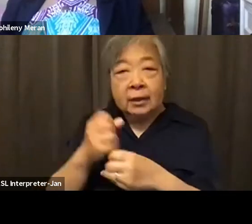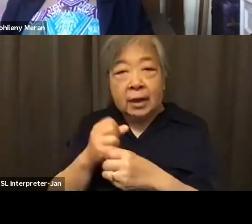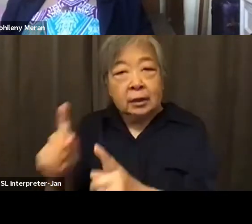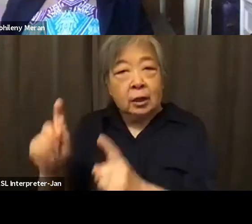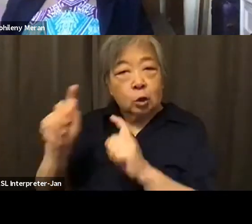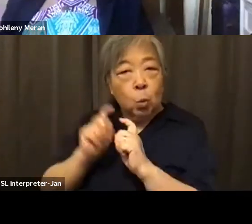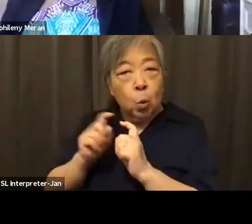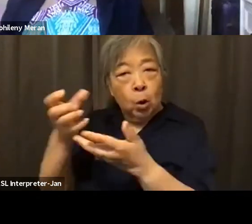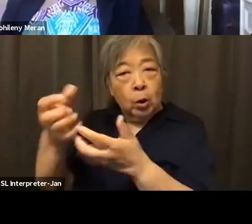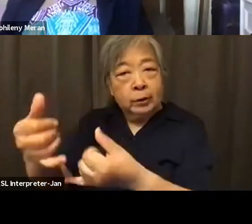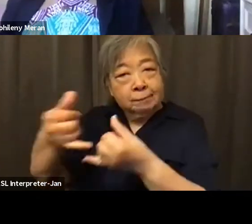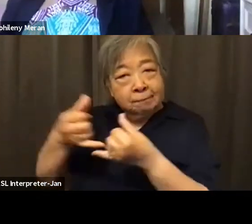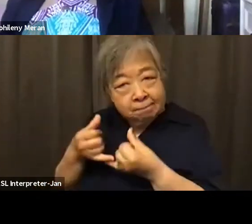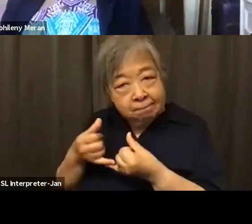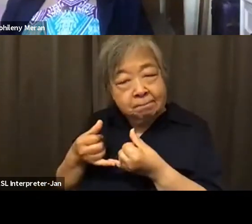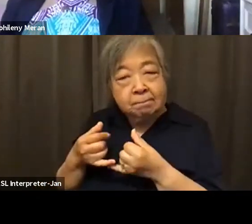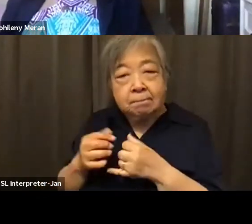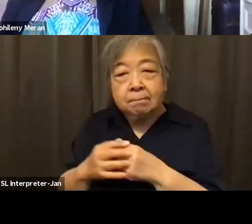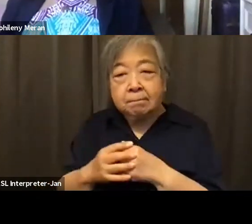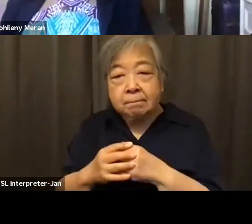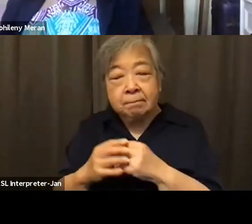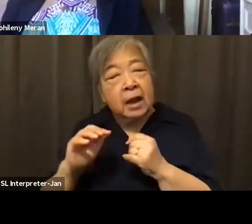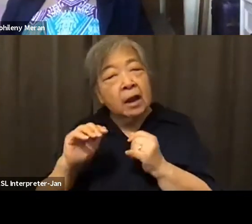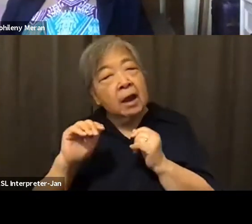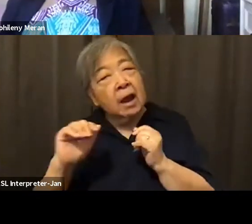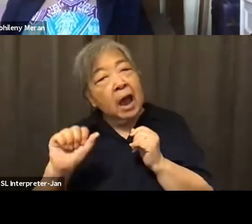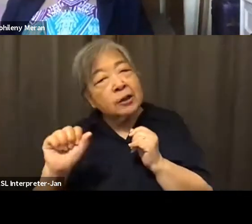Any advice?